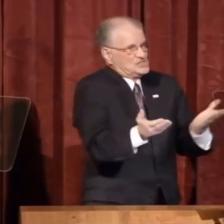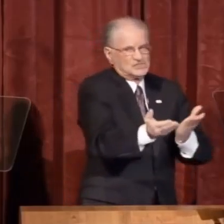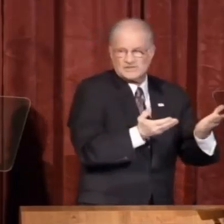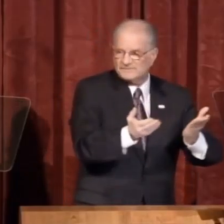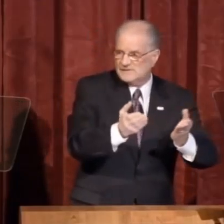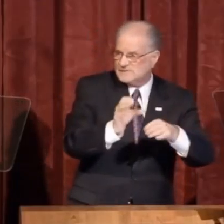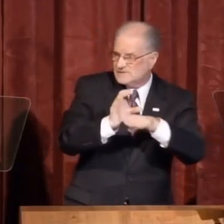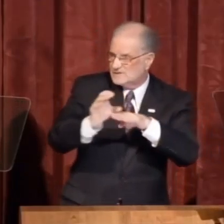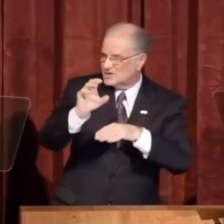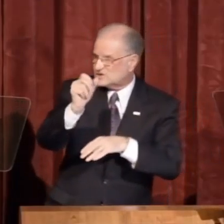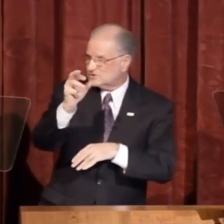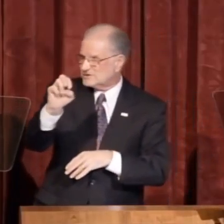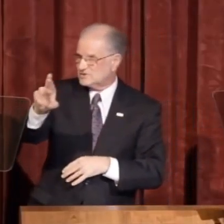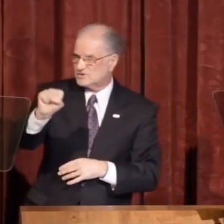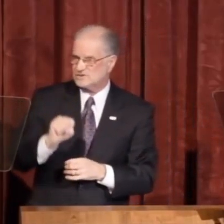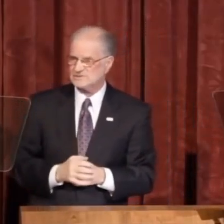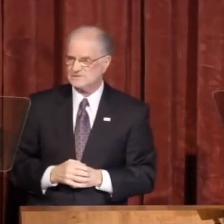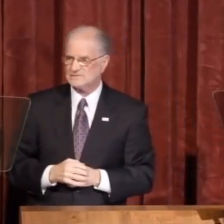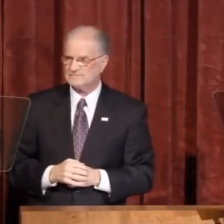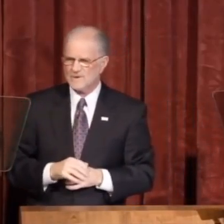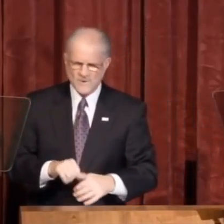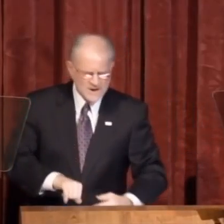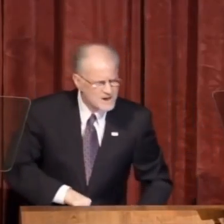Succeeding individually,